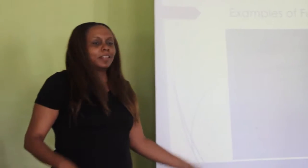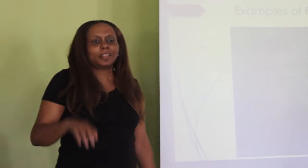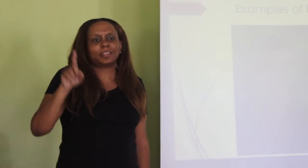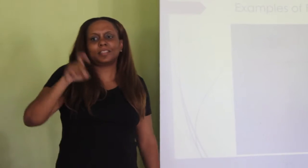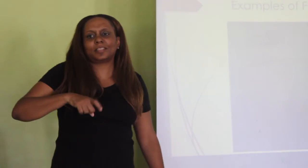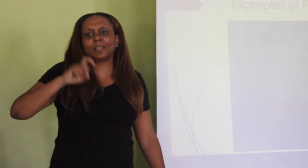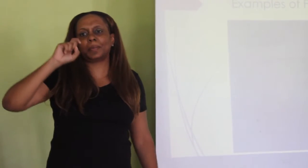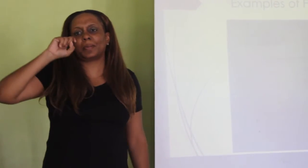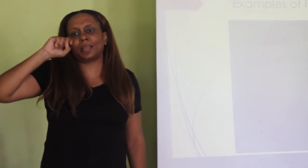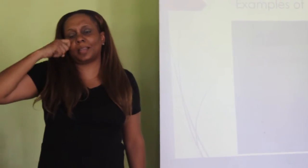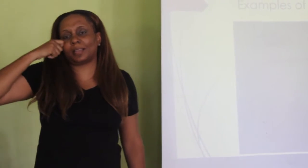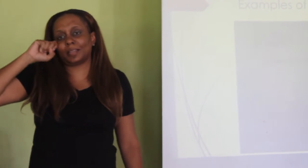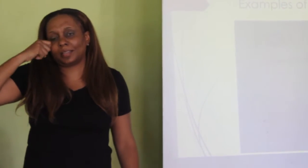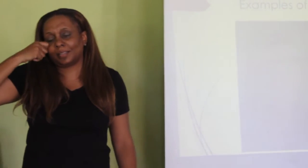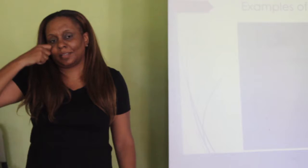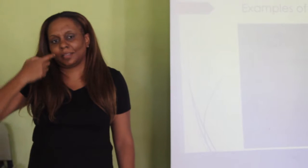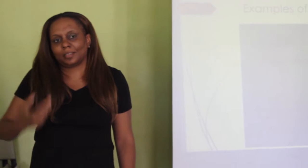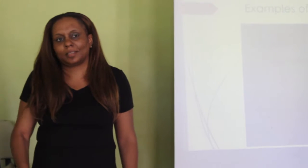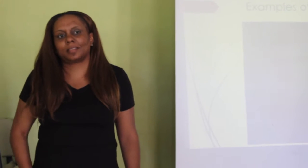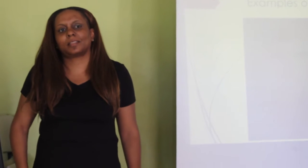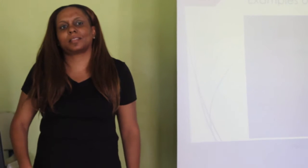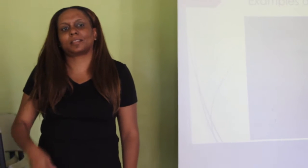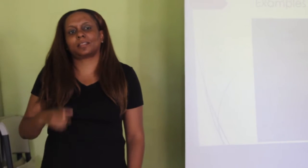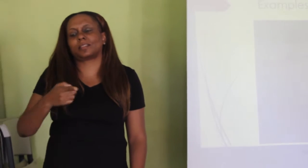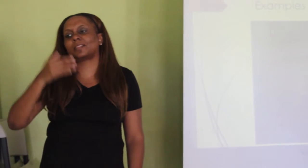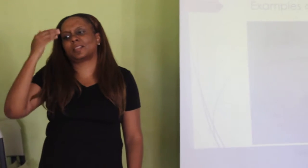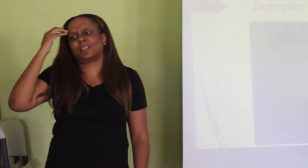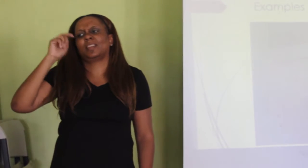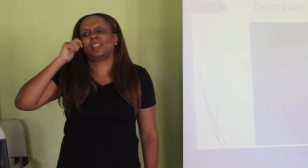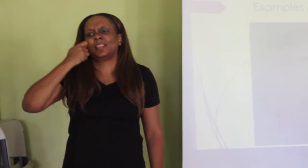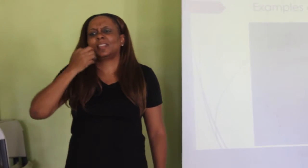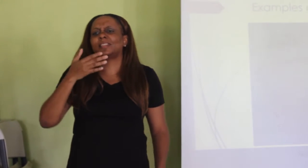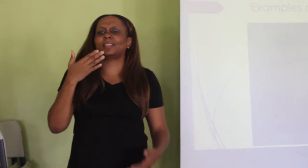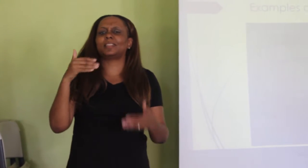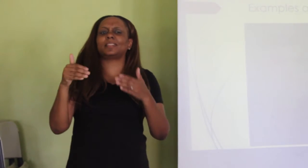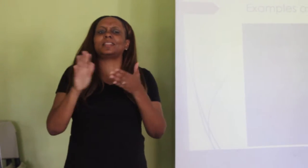is that the onion we know what onions are a nice fresh onion supposed to look like